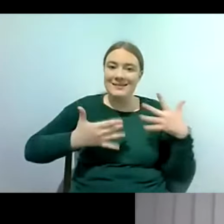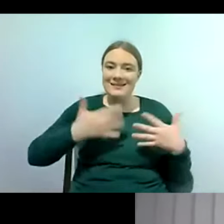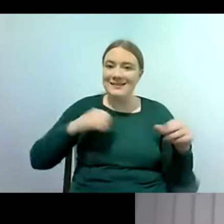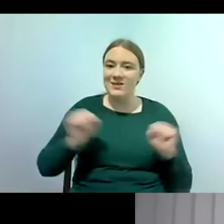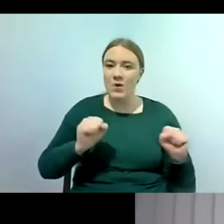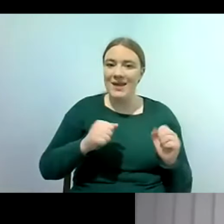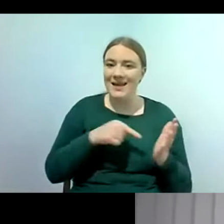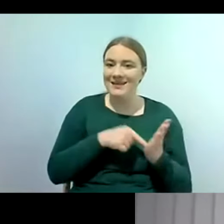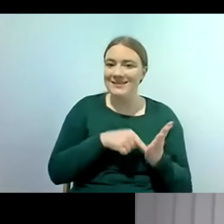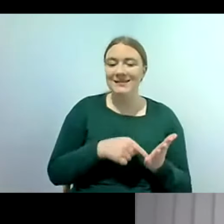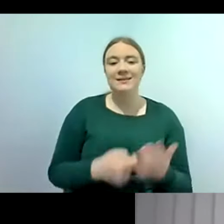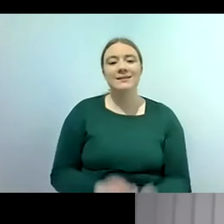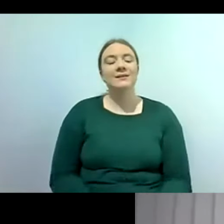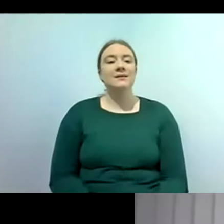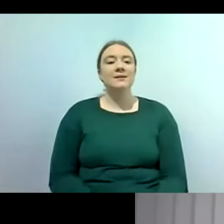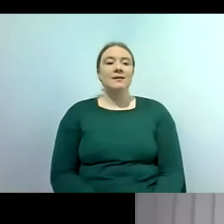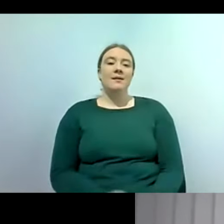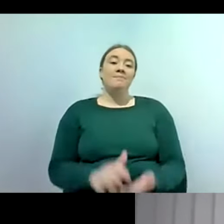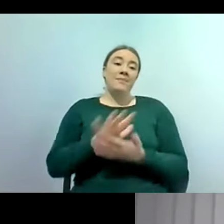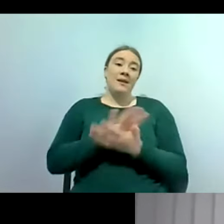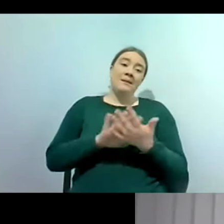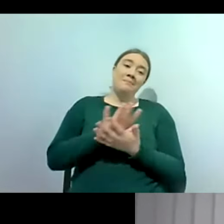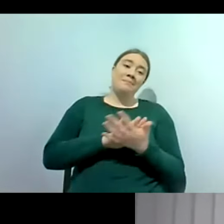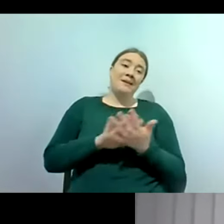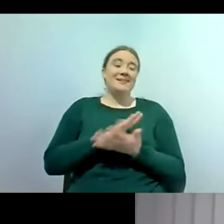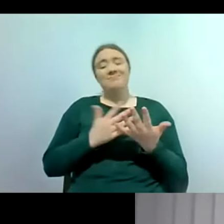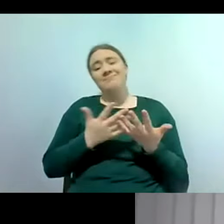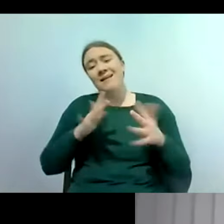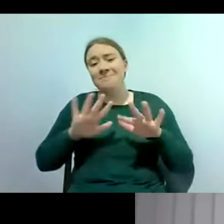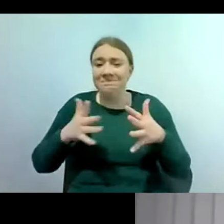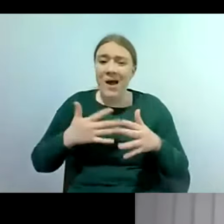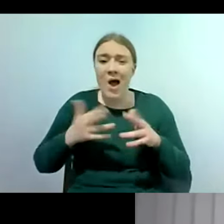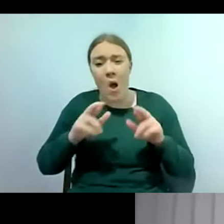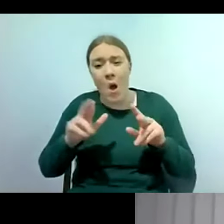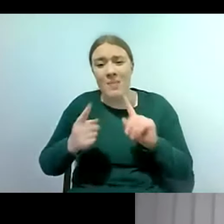so that's probably not a very good answer to your question but um i do agree with